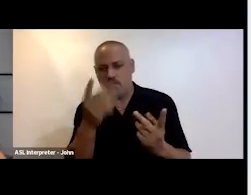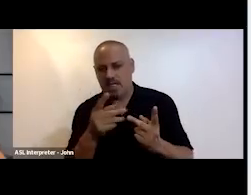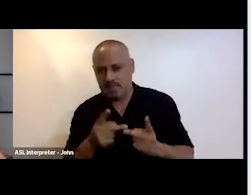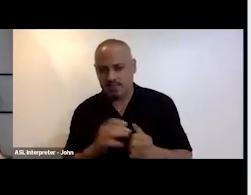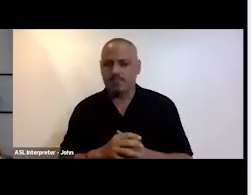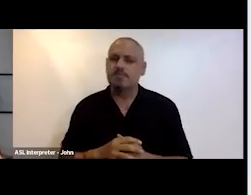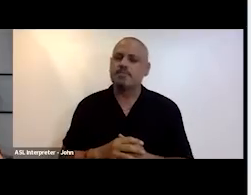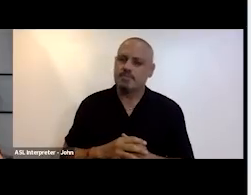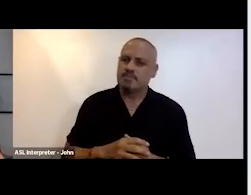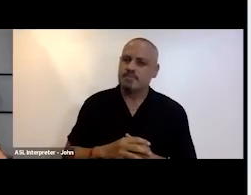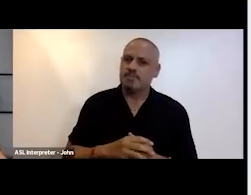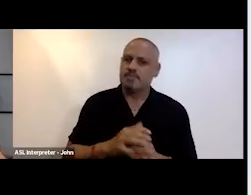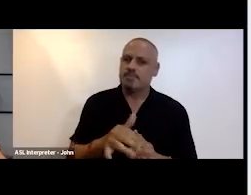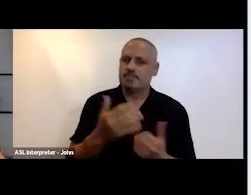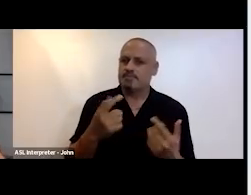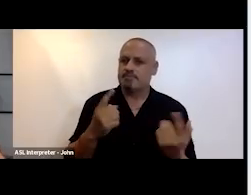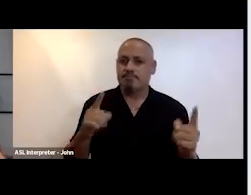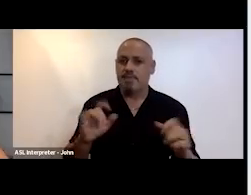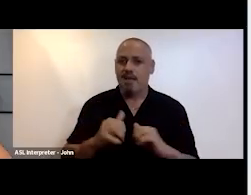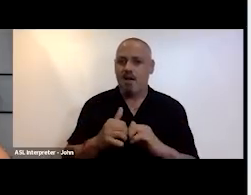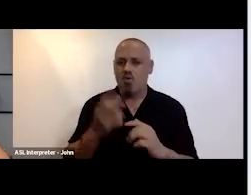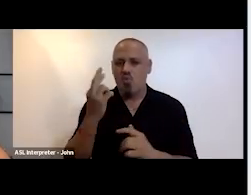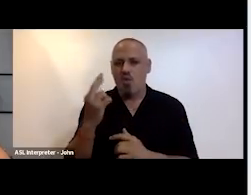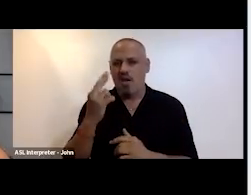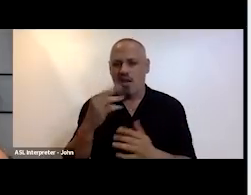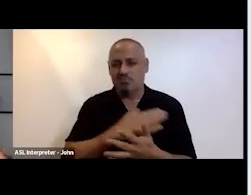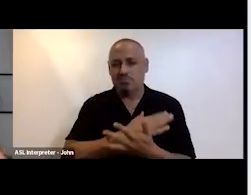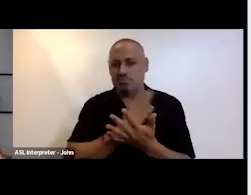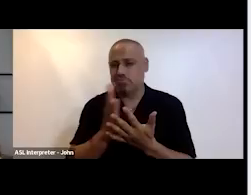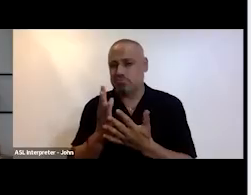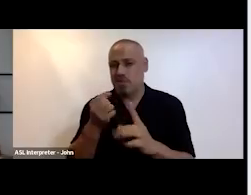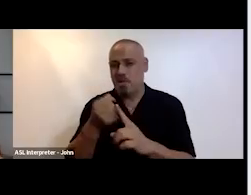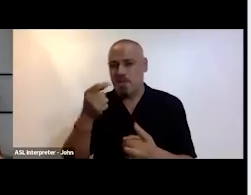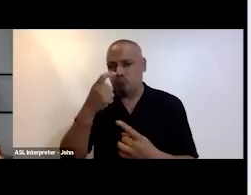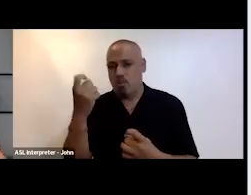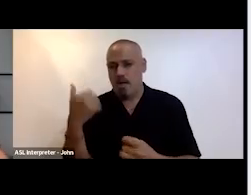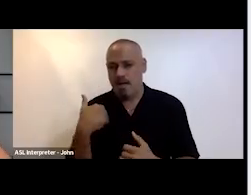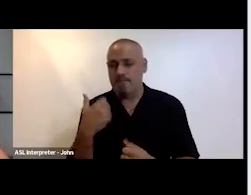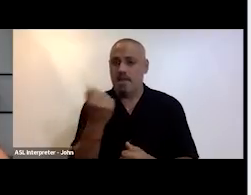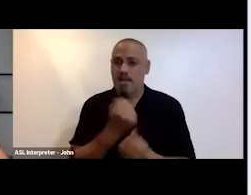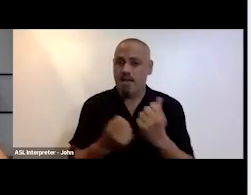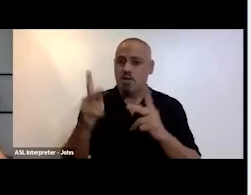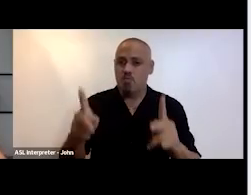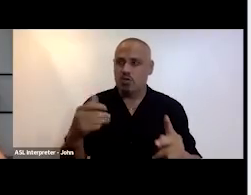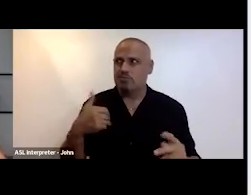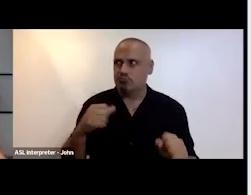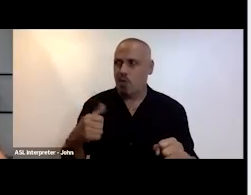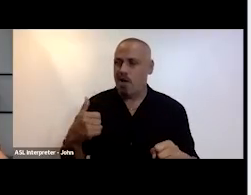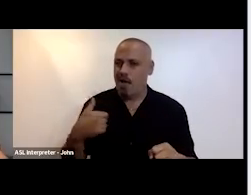And so this is accomplished by realizing the widespread impact of trauma. Every person has probably experienced trauma.